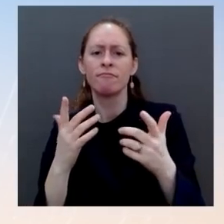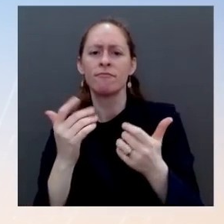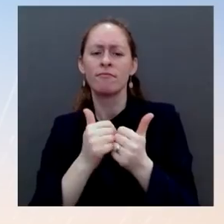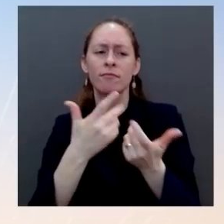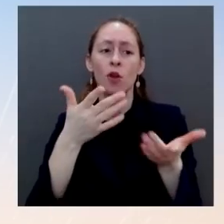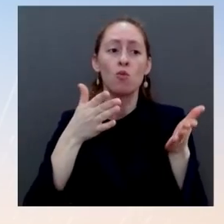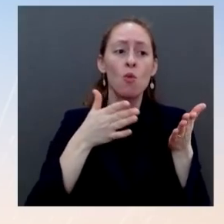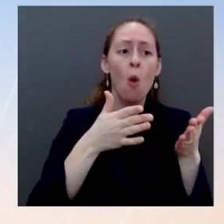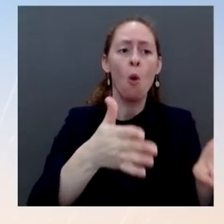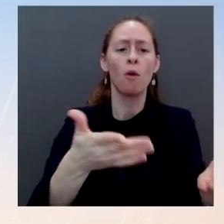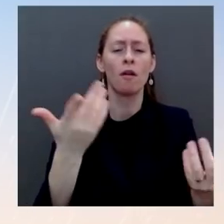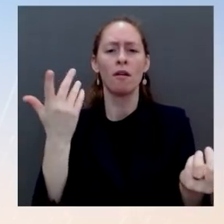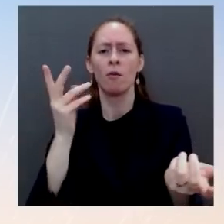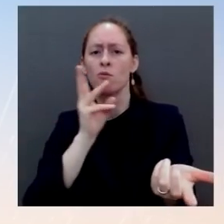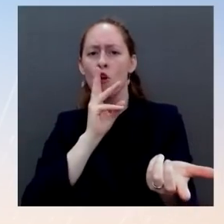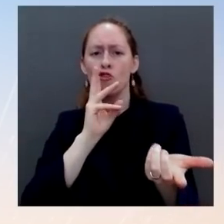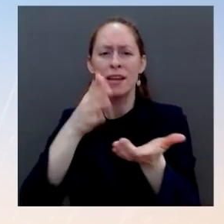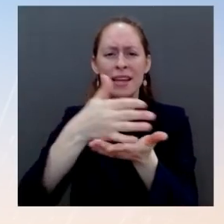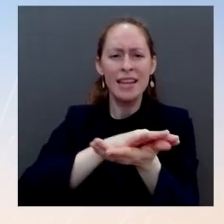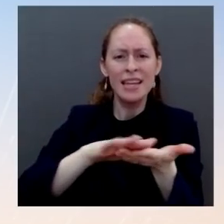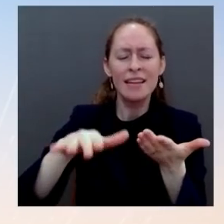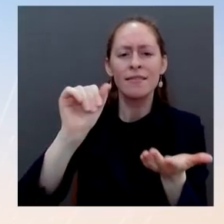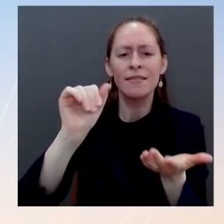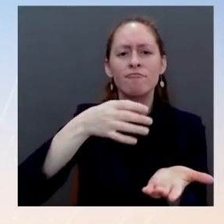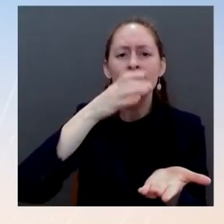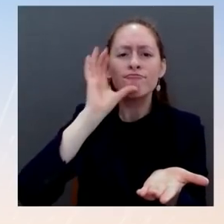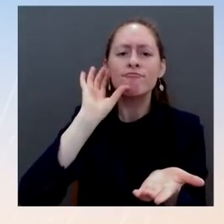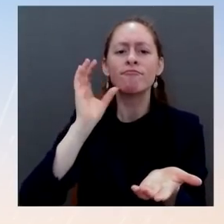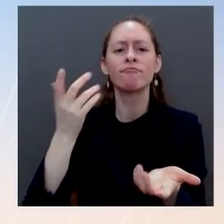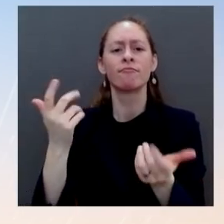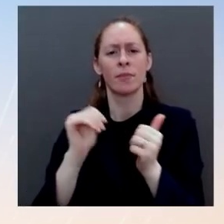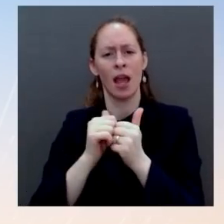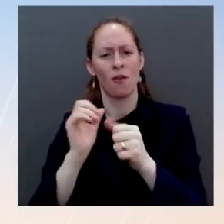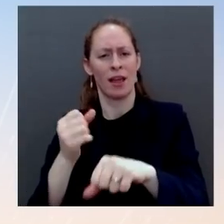and, hopefully, will have passed efforts to put in place universal pre-K,